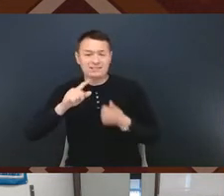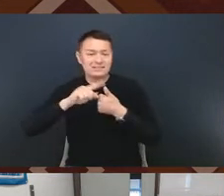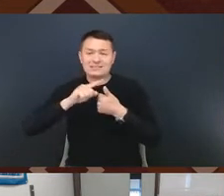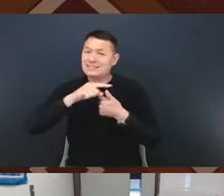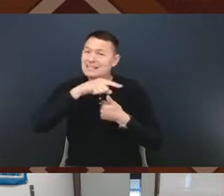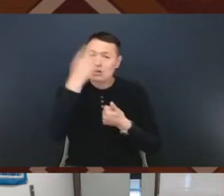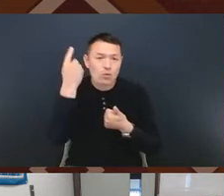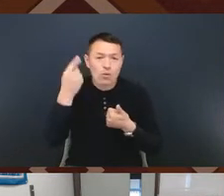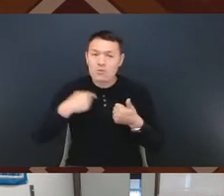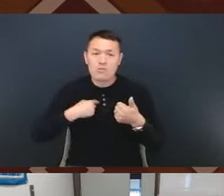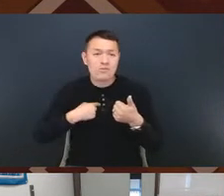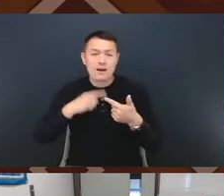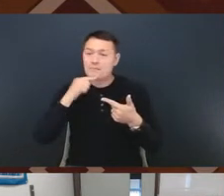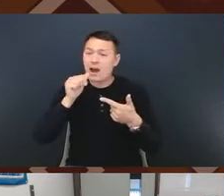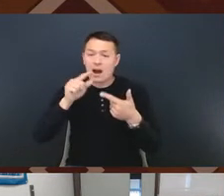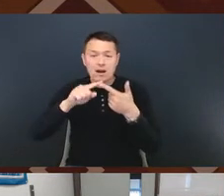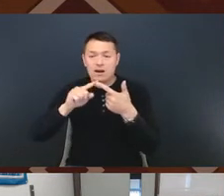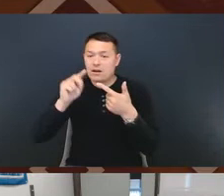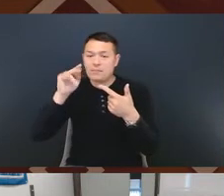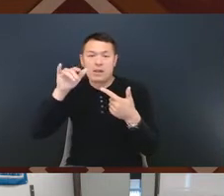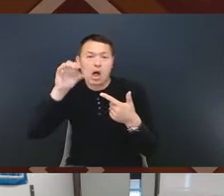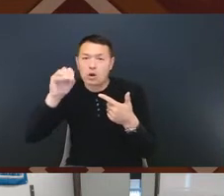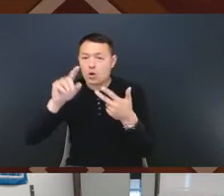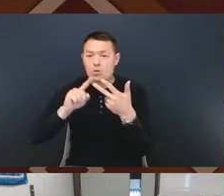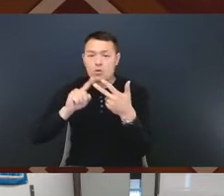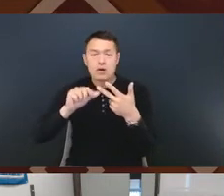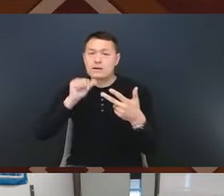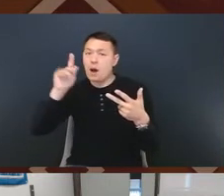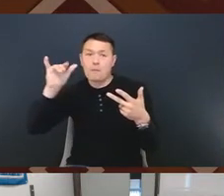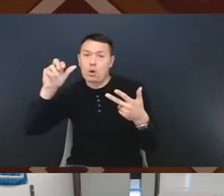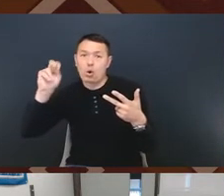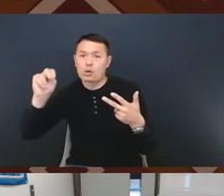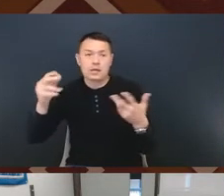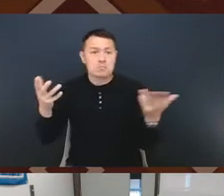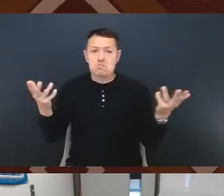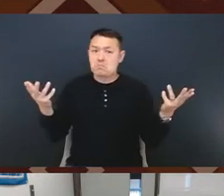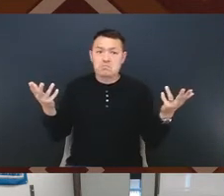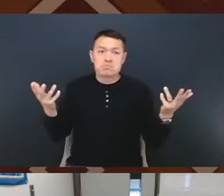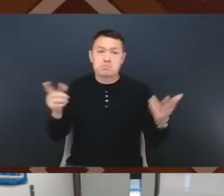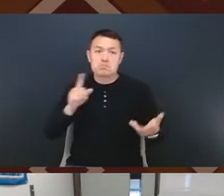I'm not mulatto, not Mongolian. I don't think there are any Mongolians